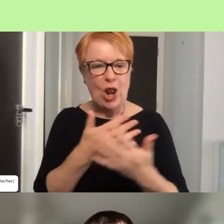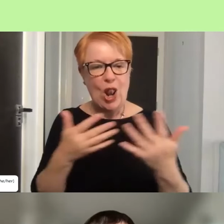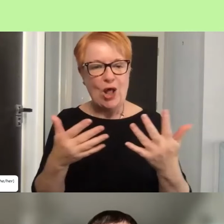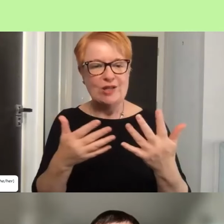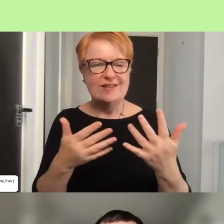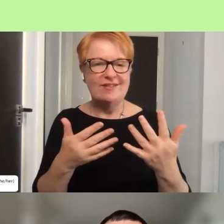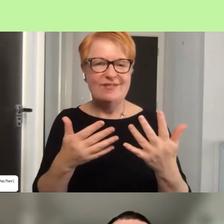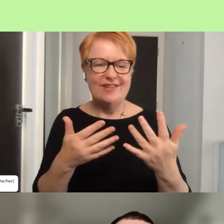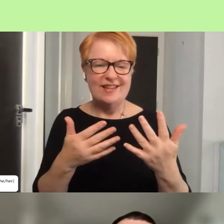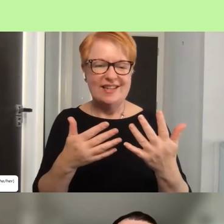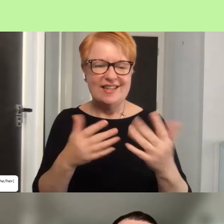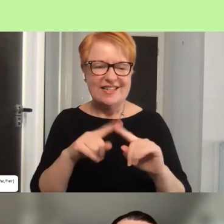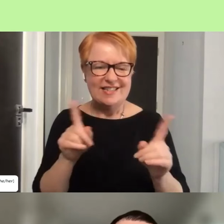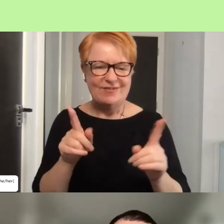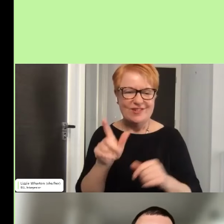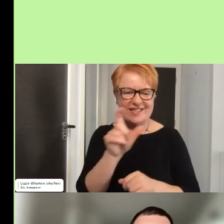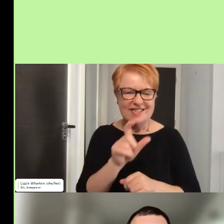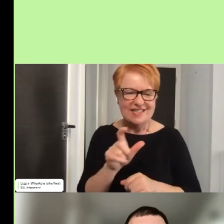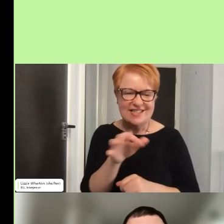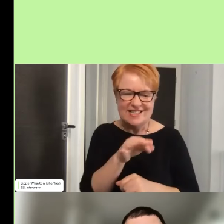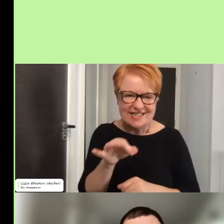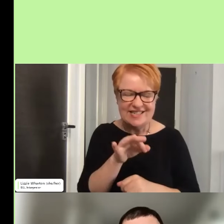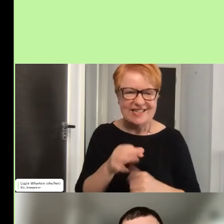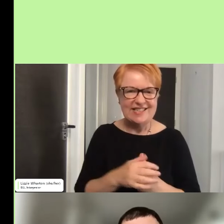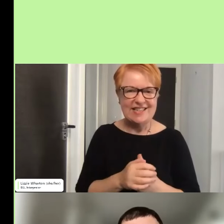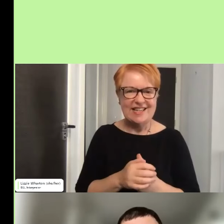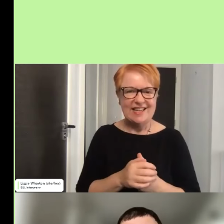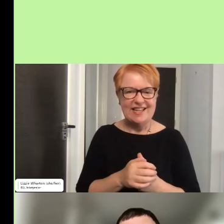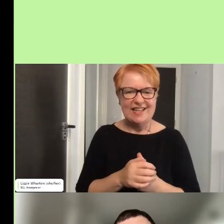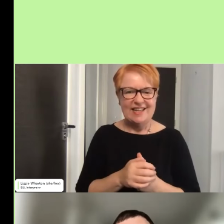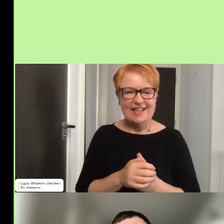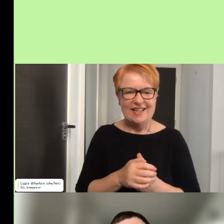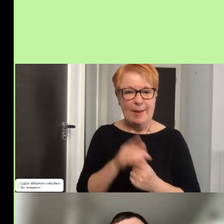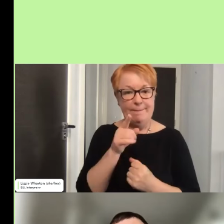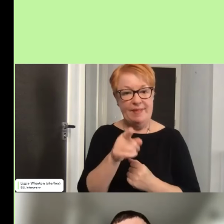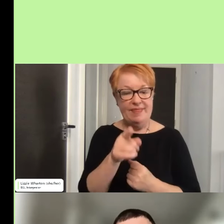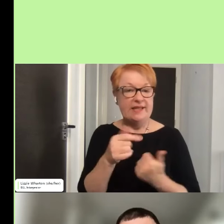but with the questions, we will go forward that have this is rather than you know, just